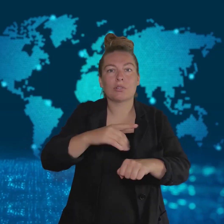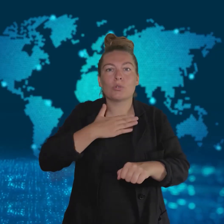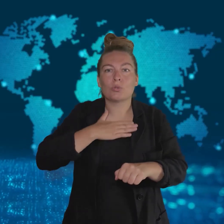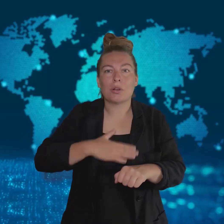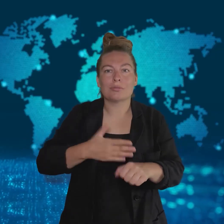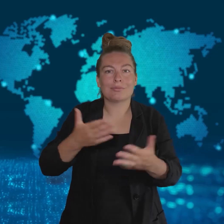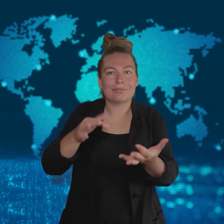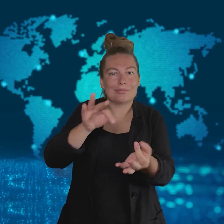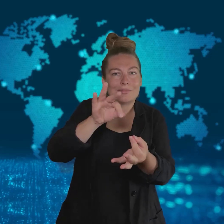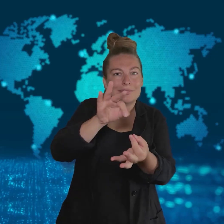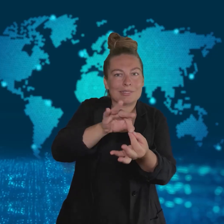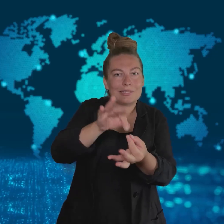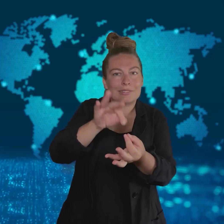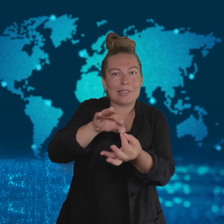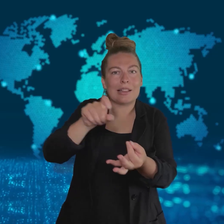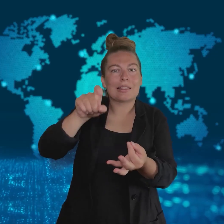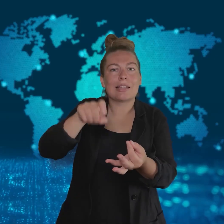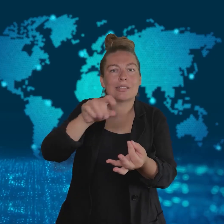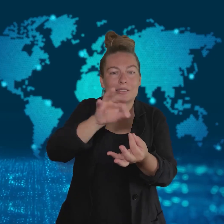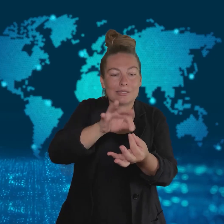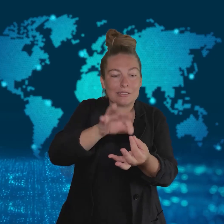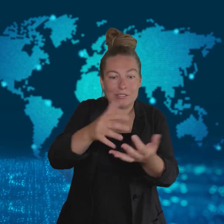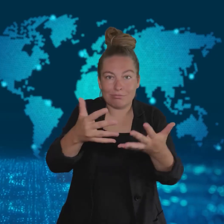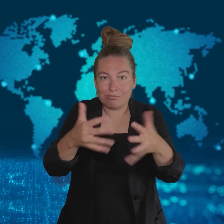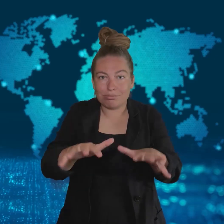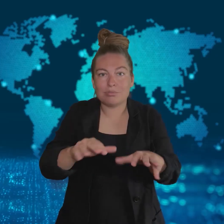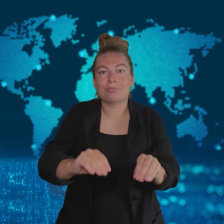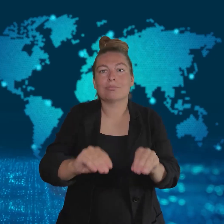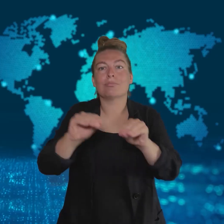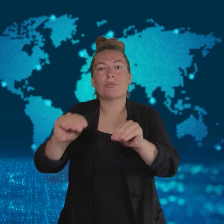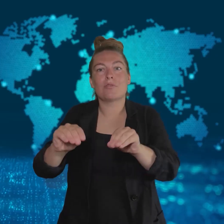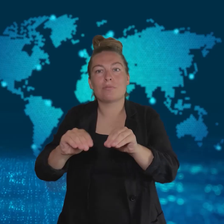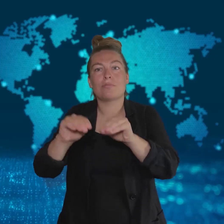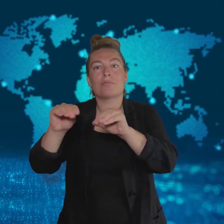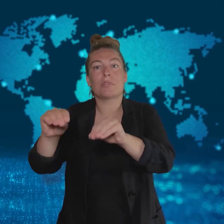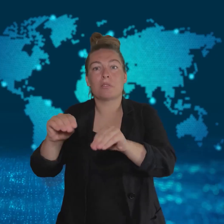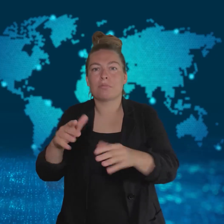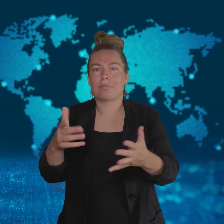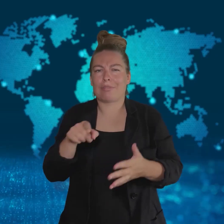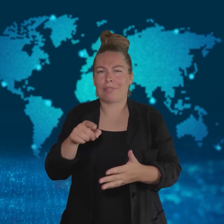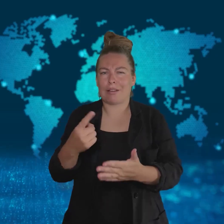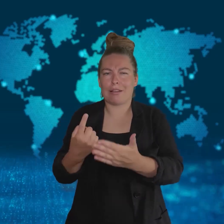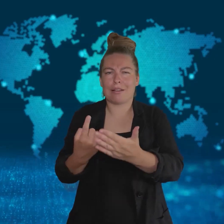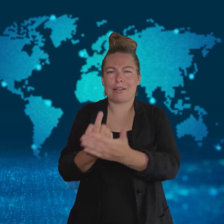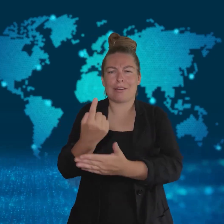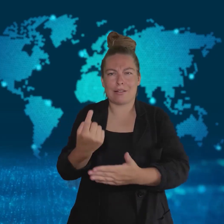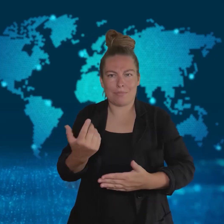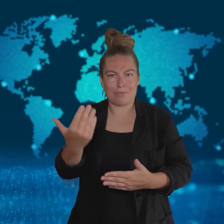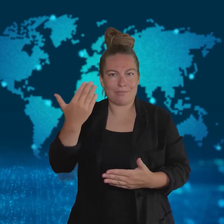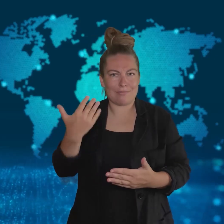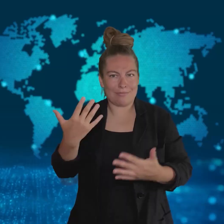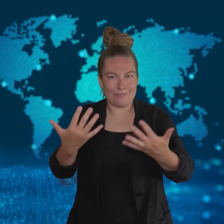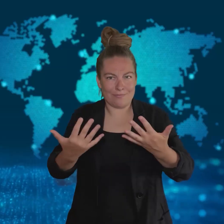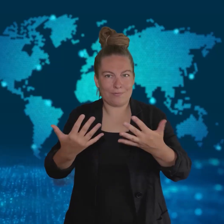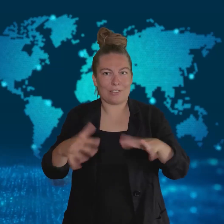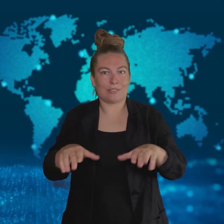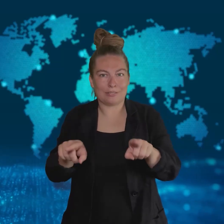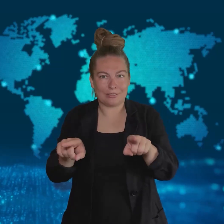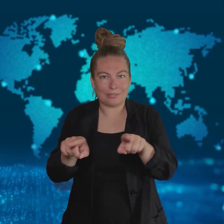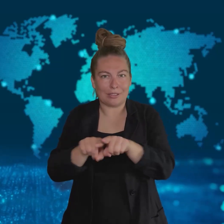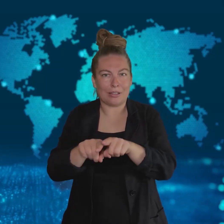A similar accident happened in 2015